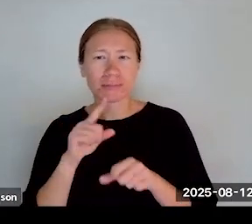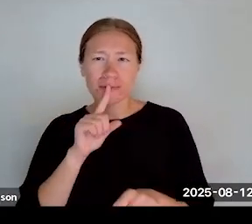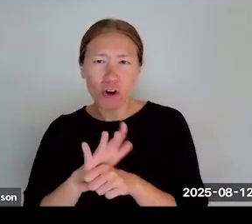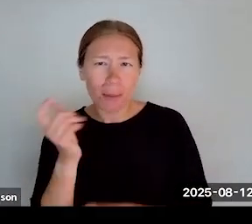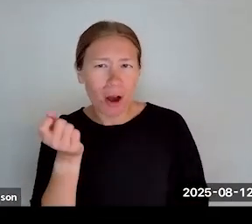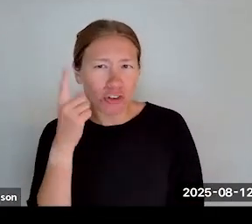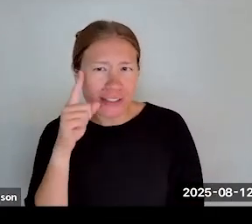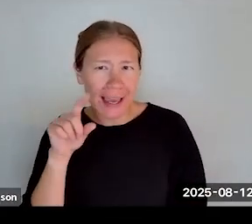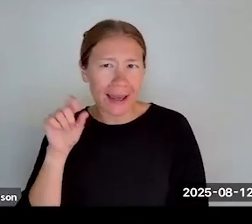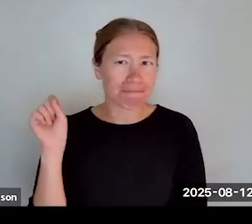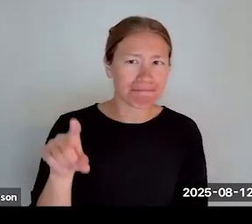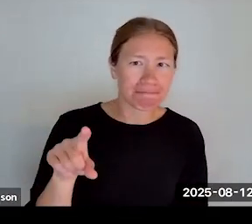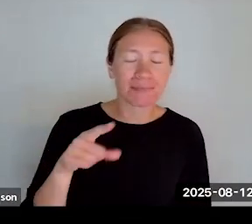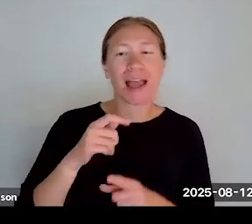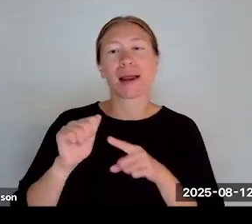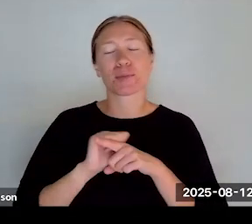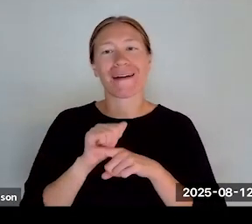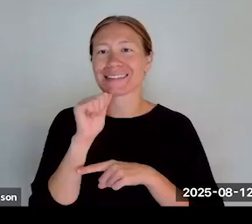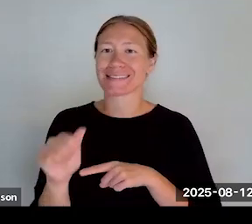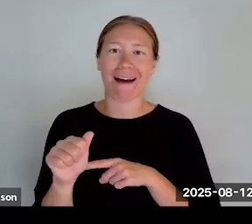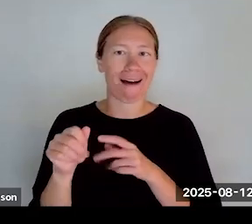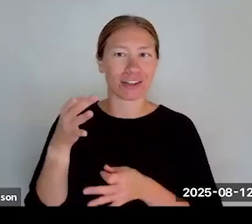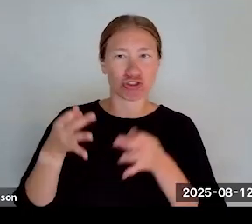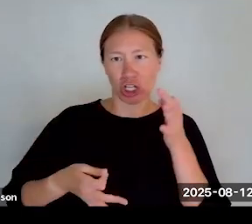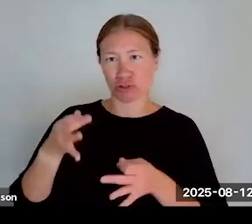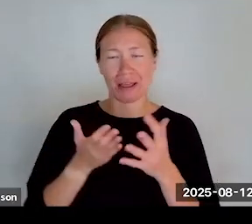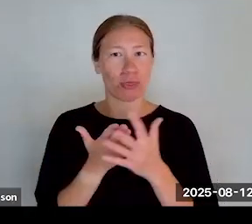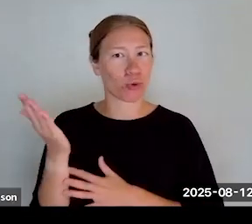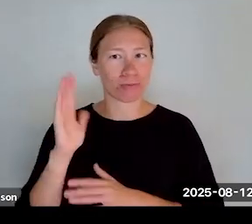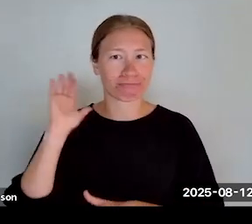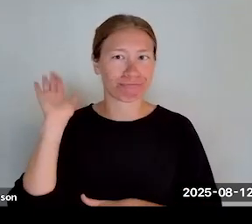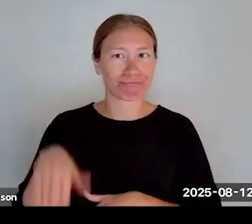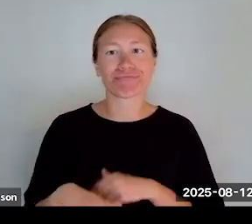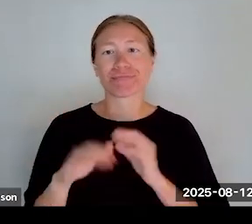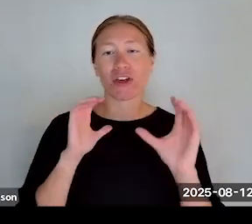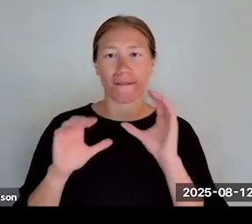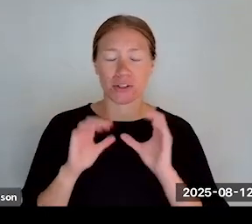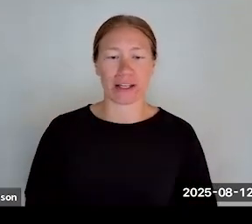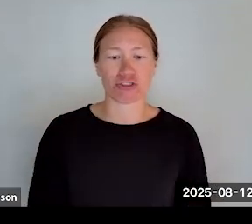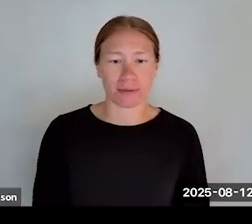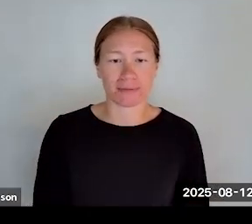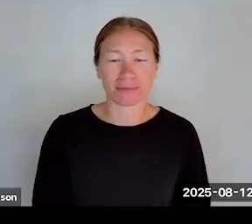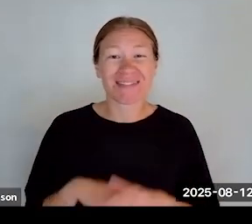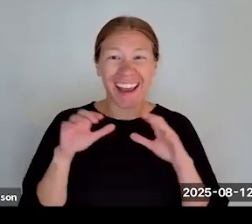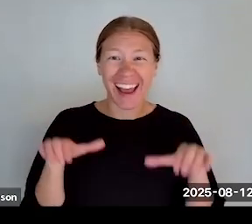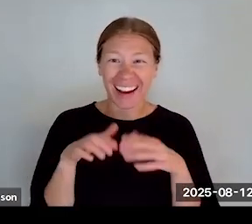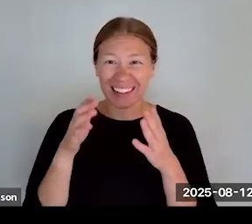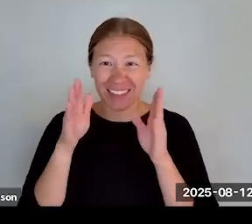and practicing non-judgment throughout the conversation. Active listening requires you to set aside distractions